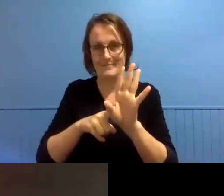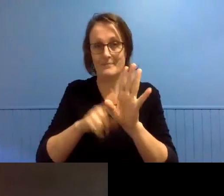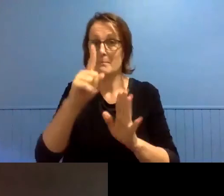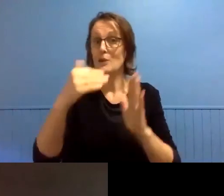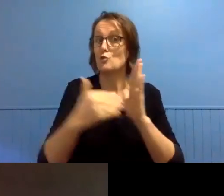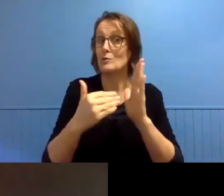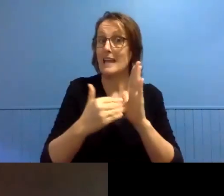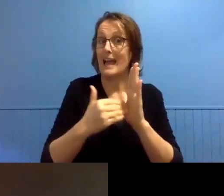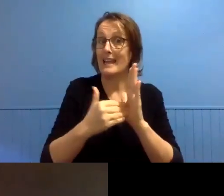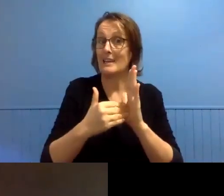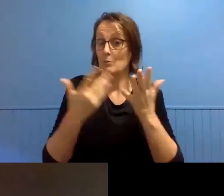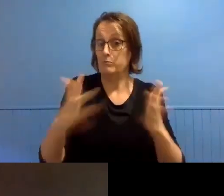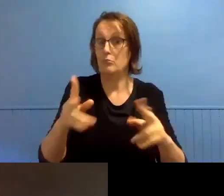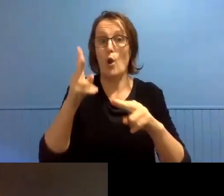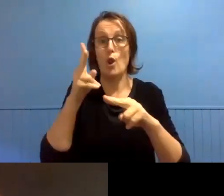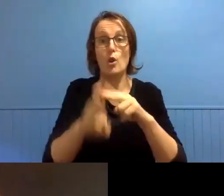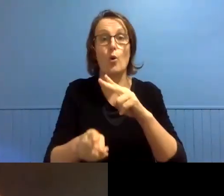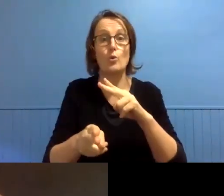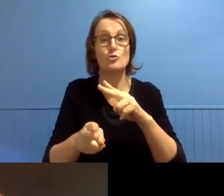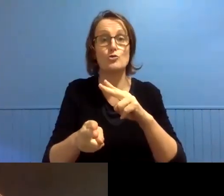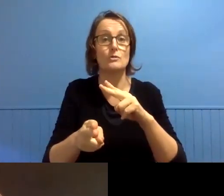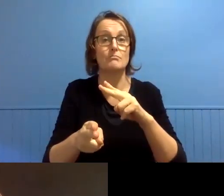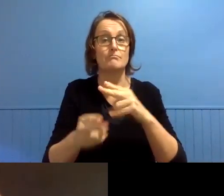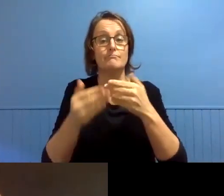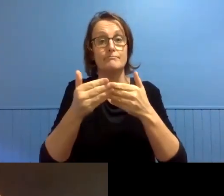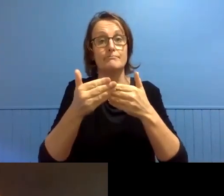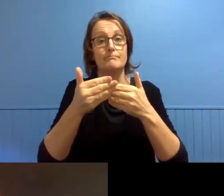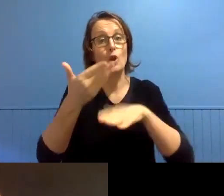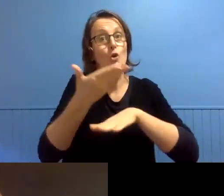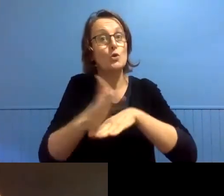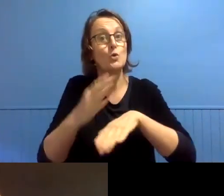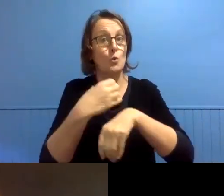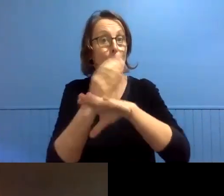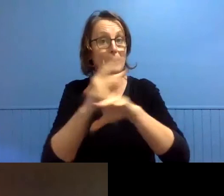launched a whole bunch of new webinars. So please check those out